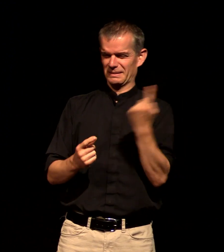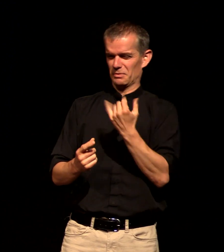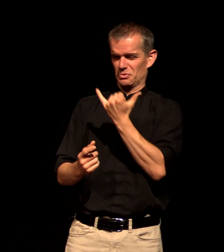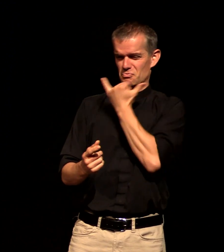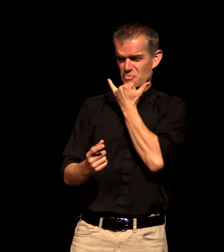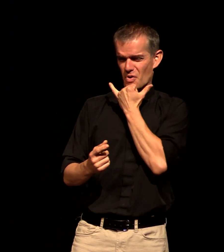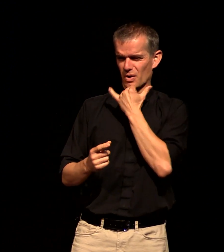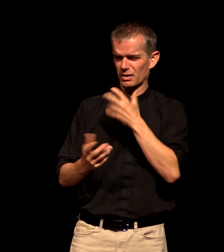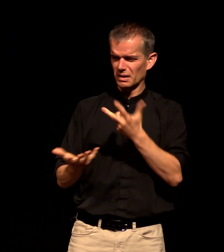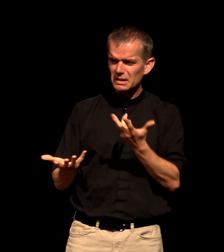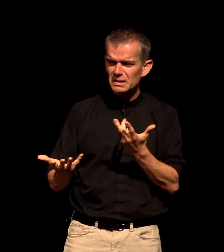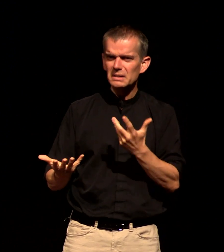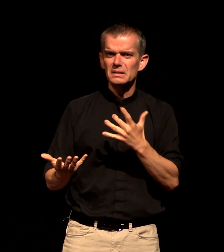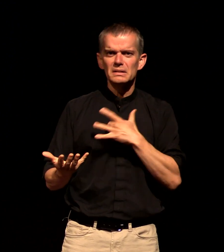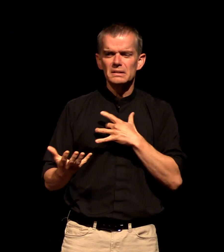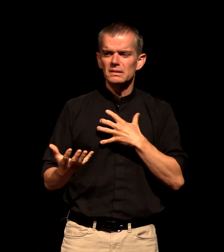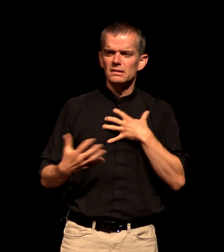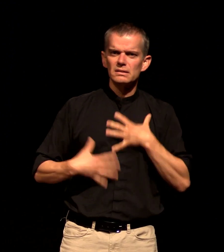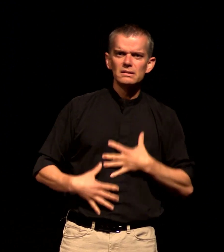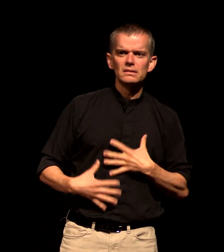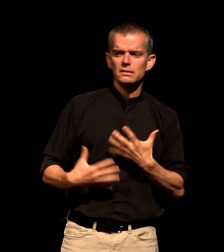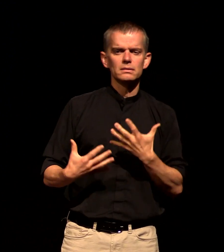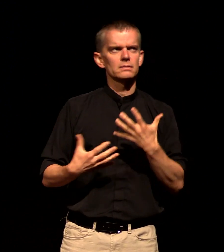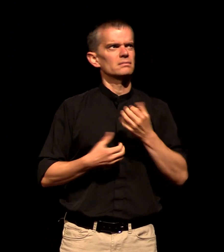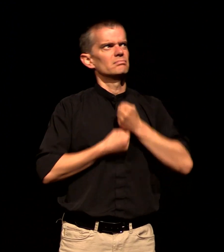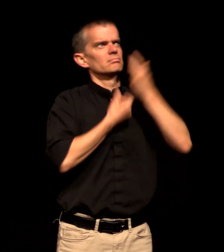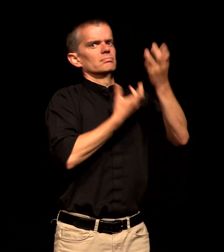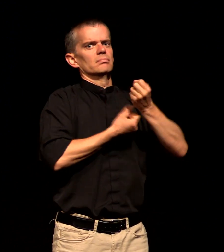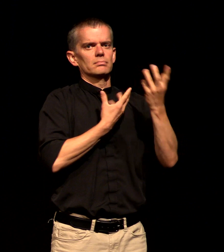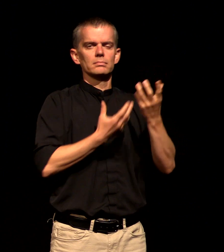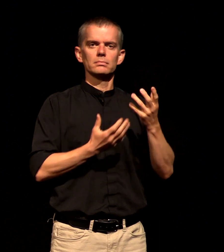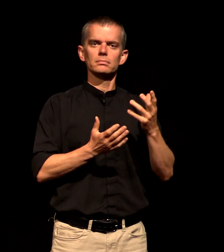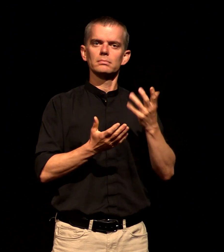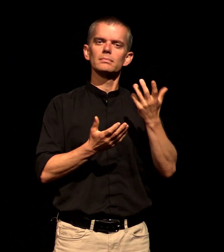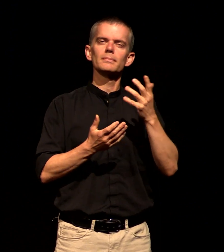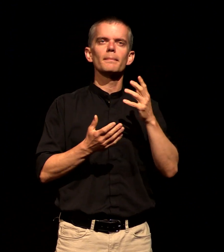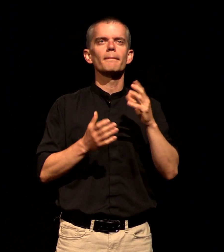That the act of lament is a place of honesty about what's wrong in the world.